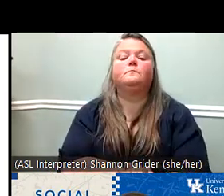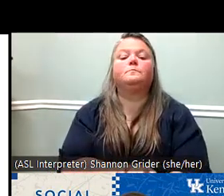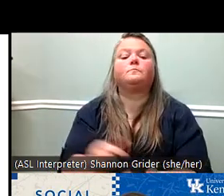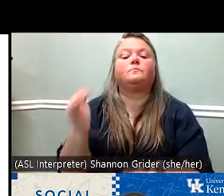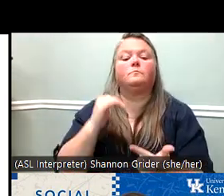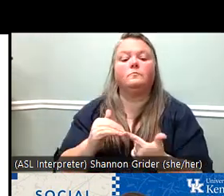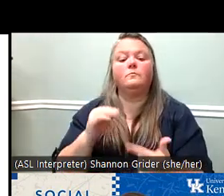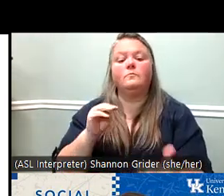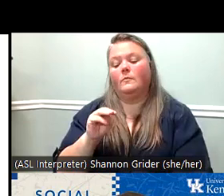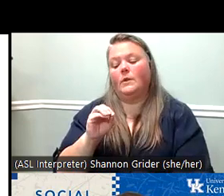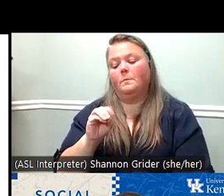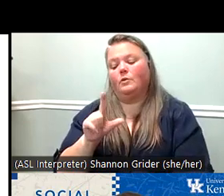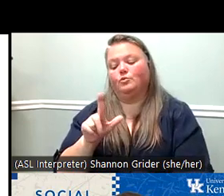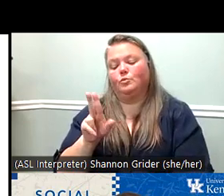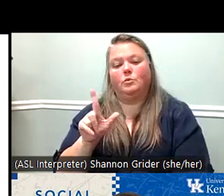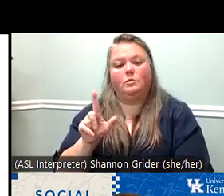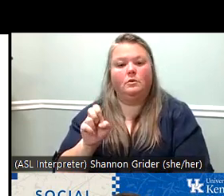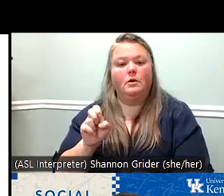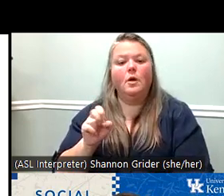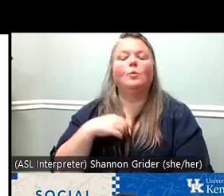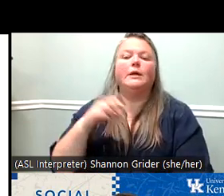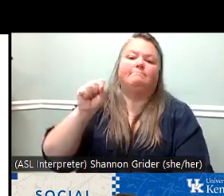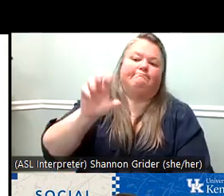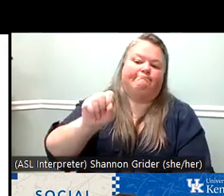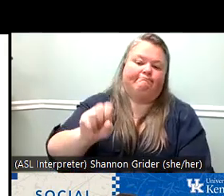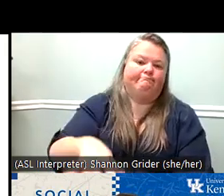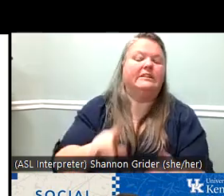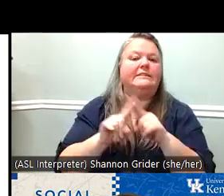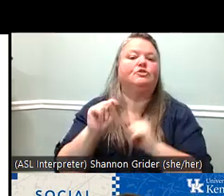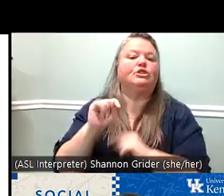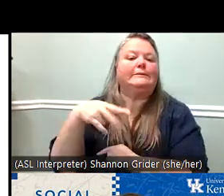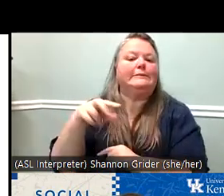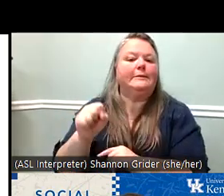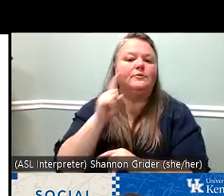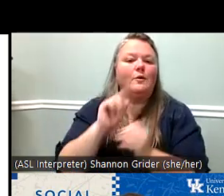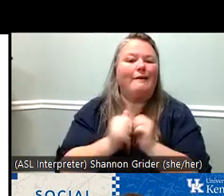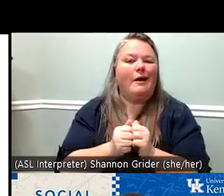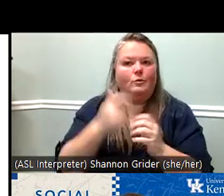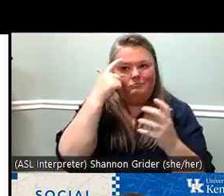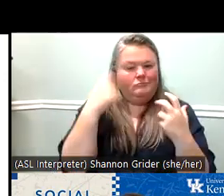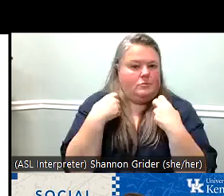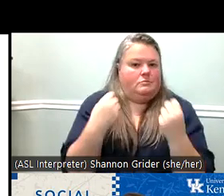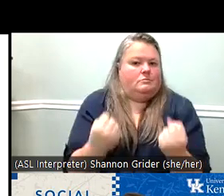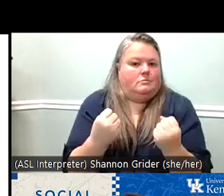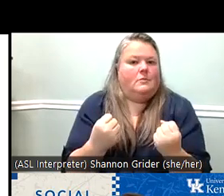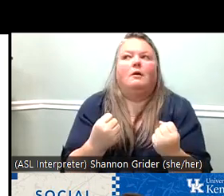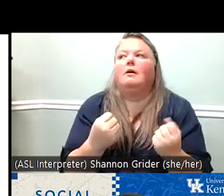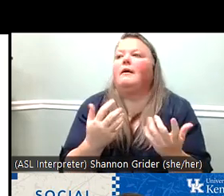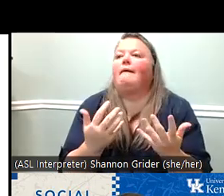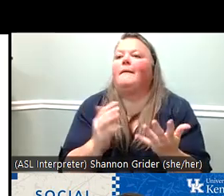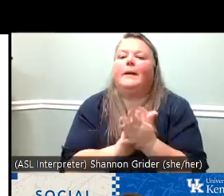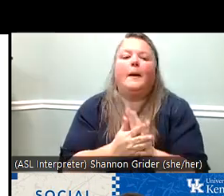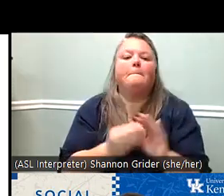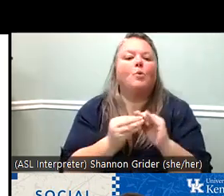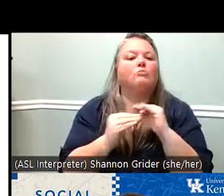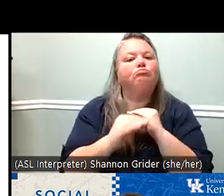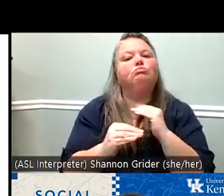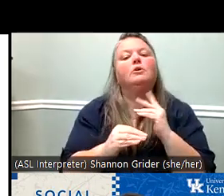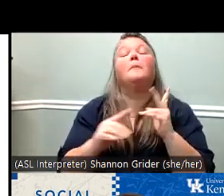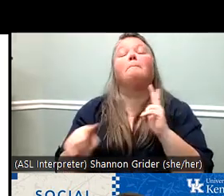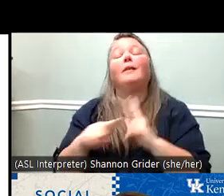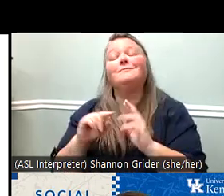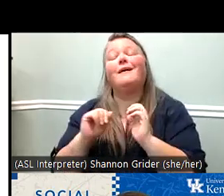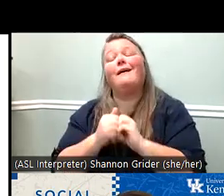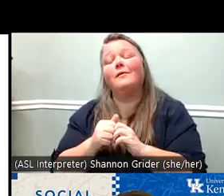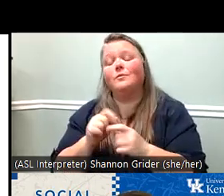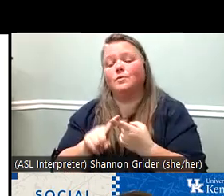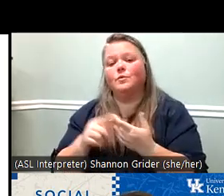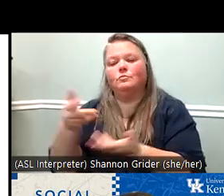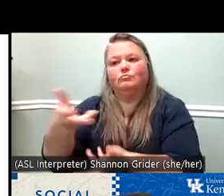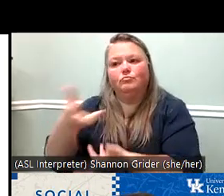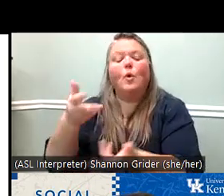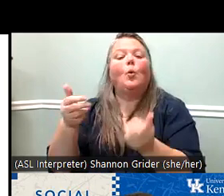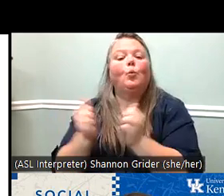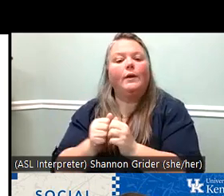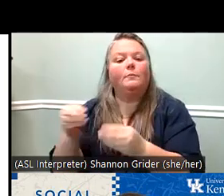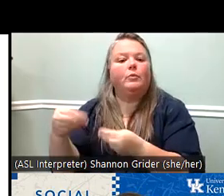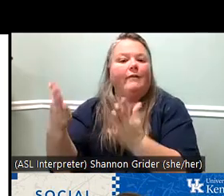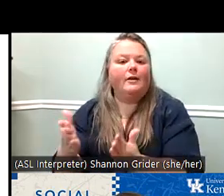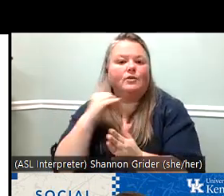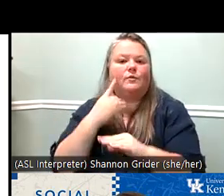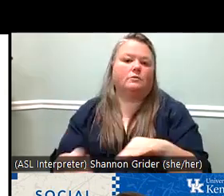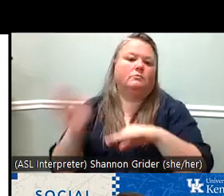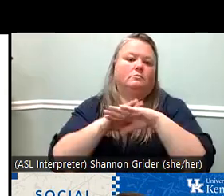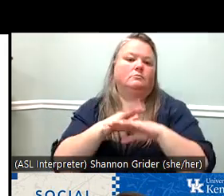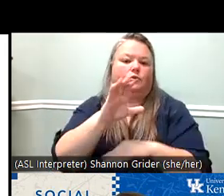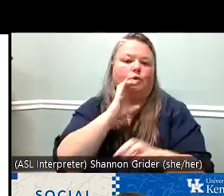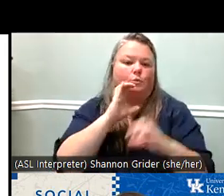AND MENTAL HEALTH CAN IMPACT HEARING LOSS, AND IN A FEW SLIDES I'M GOING TO SHOW YOU A COUPLE OF EXAMPLES OF WHAT THAT LOOKS LIKE IN THIS RESEARCH PROJECT THAT WE'RE